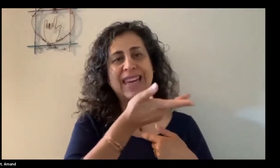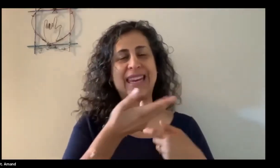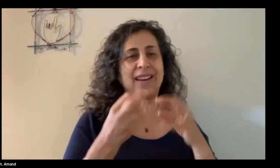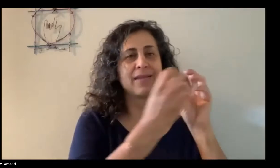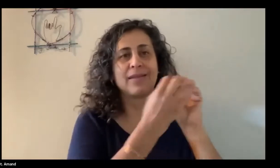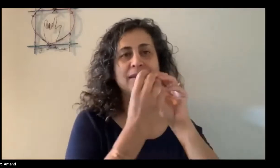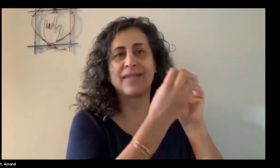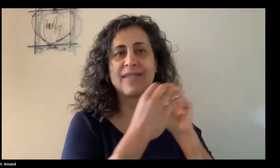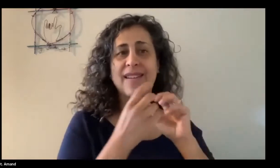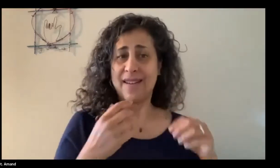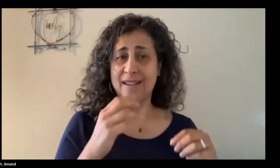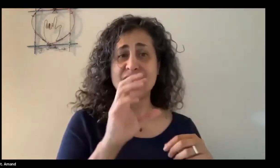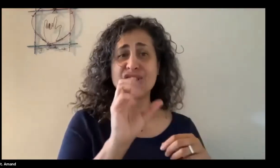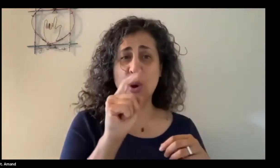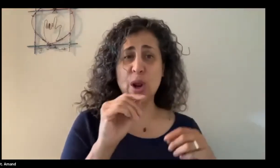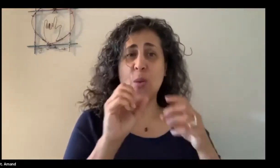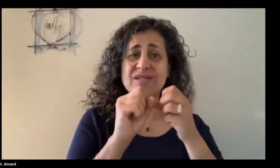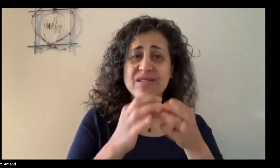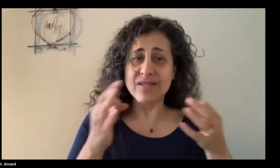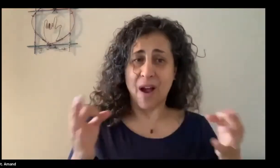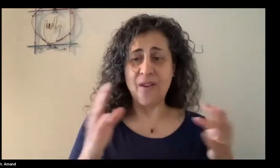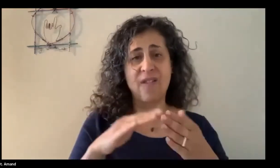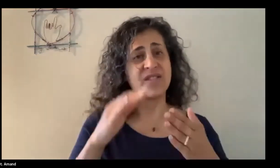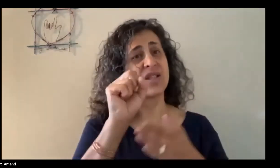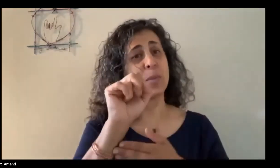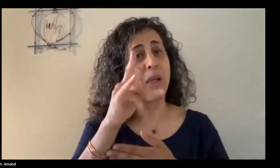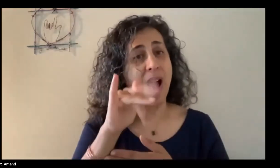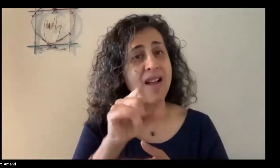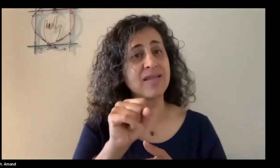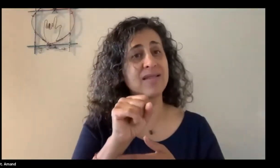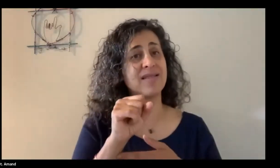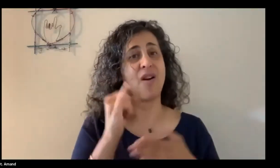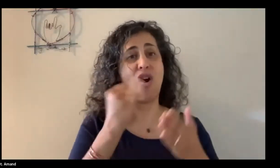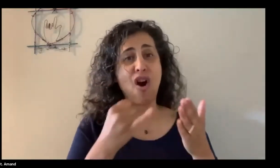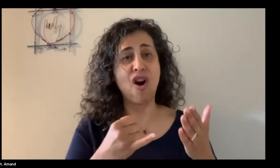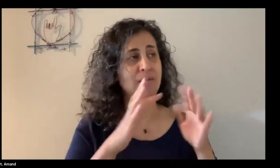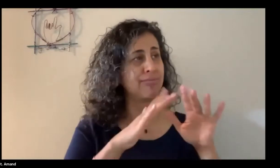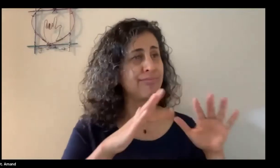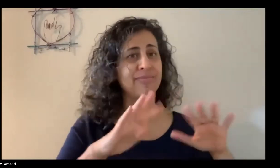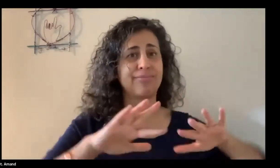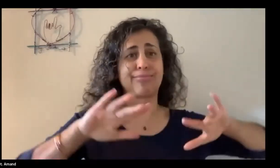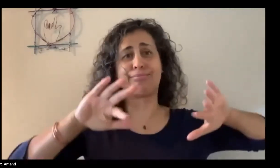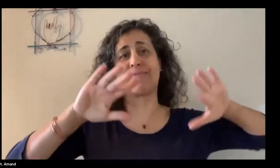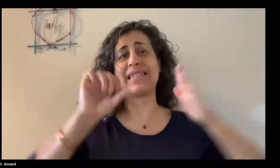with Don Bear and one other artist and, you know,